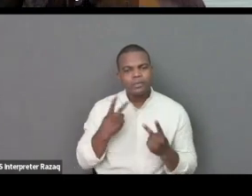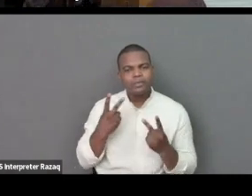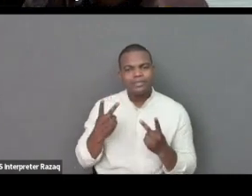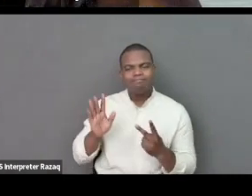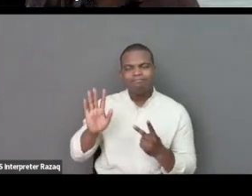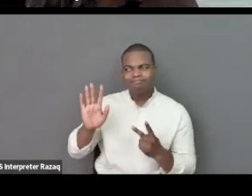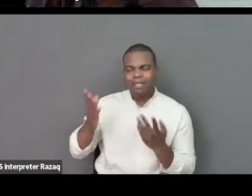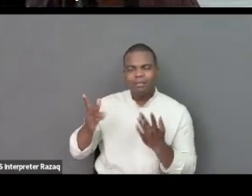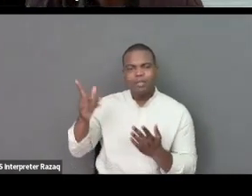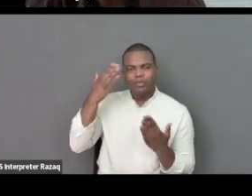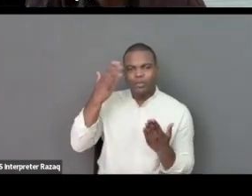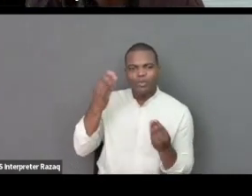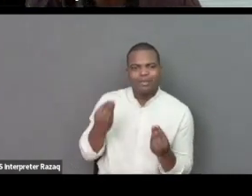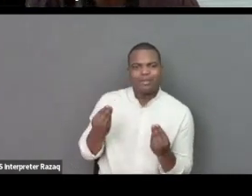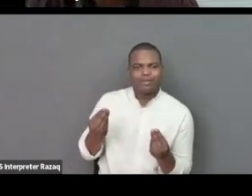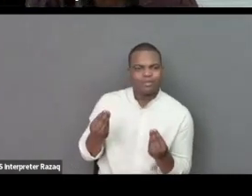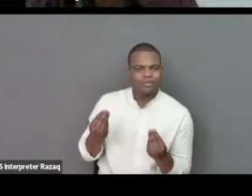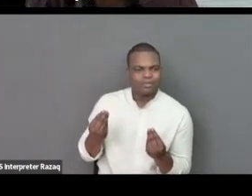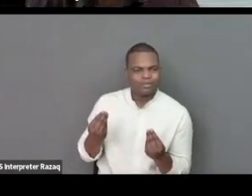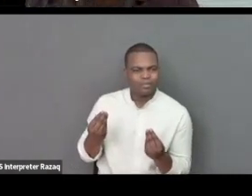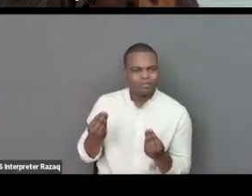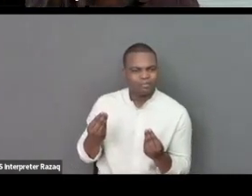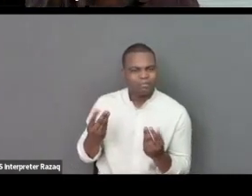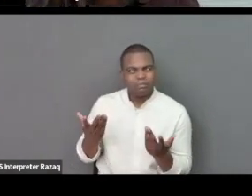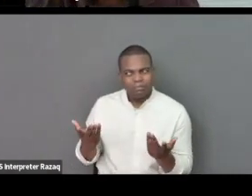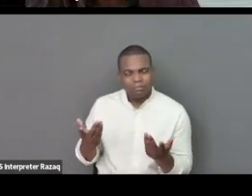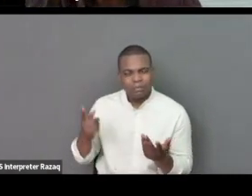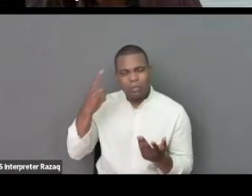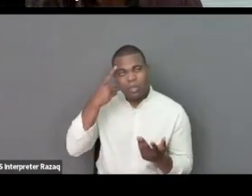on everything, and then the websites are